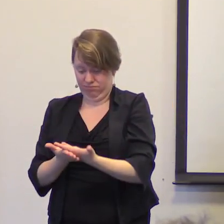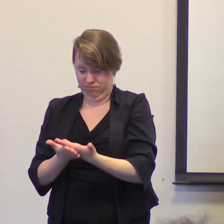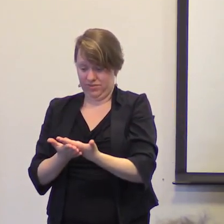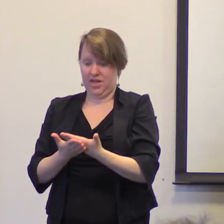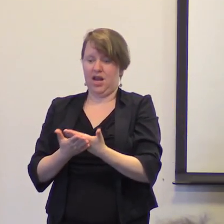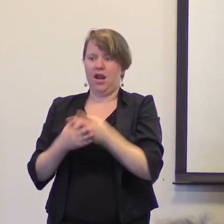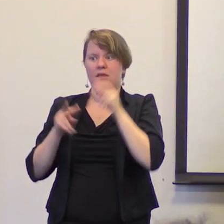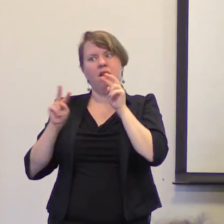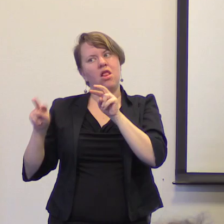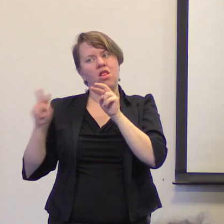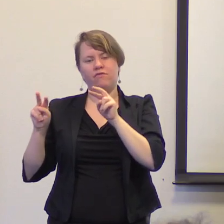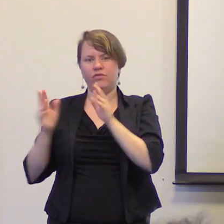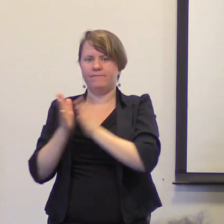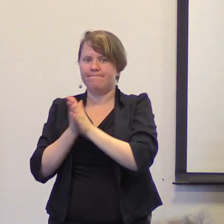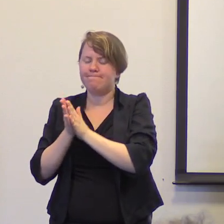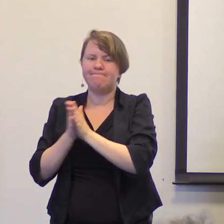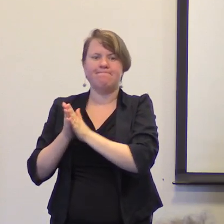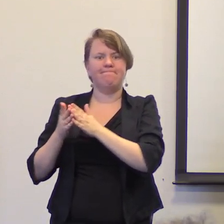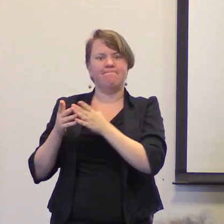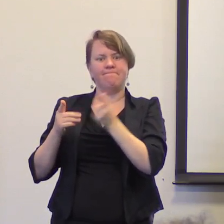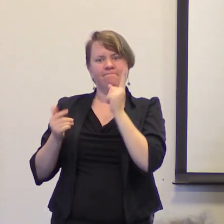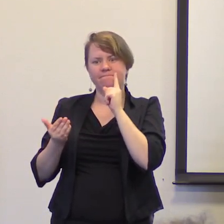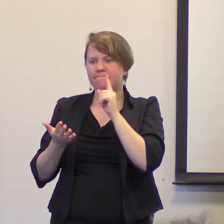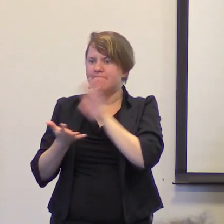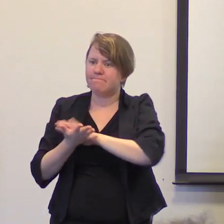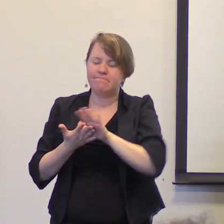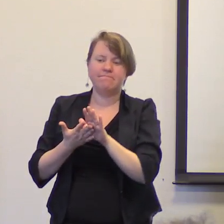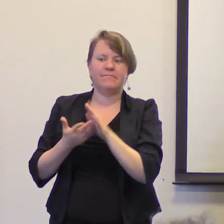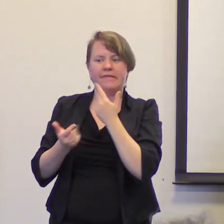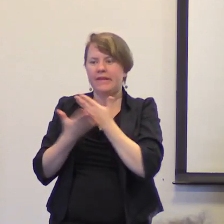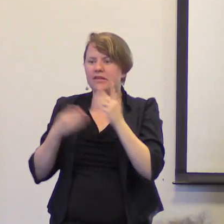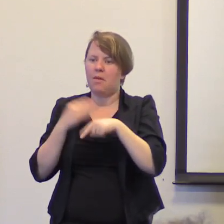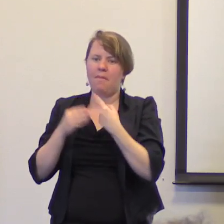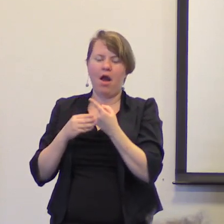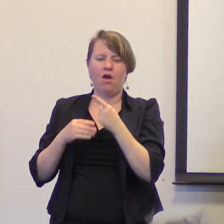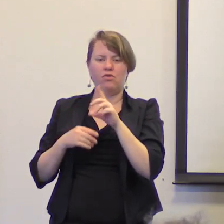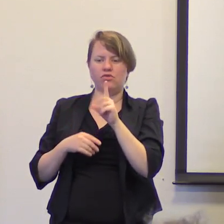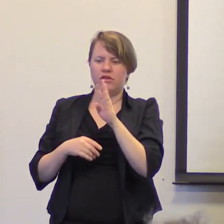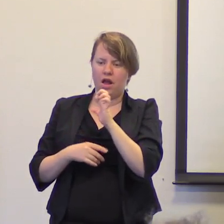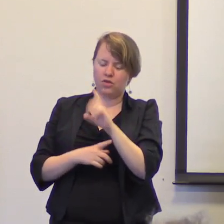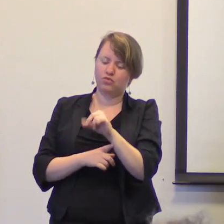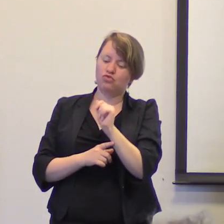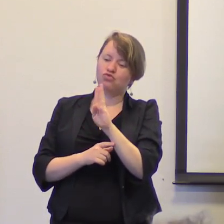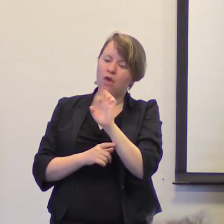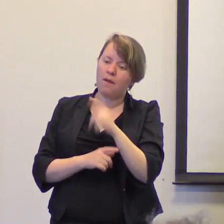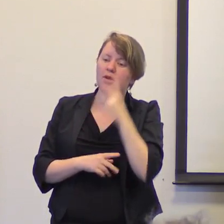forward to this, said very complimentary things about Donald Trump and he was so looking forward to coming to the United States.